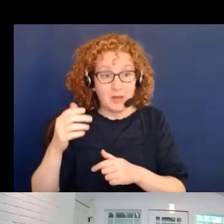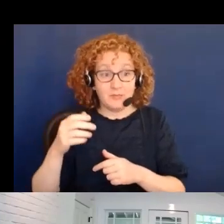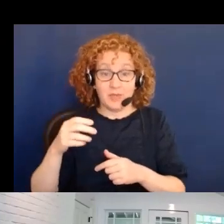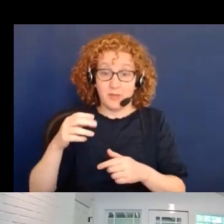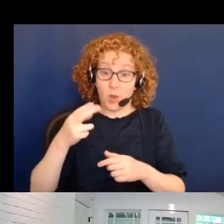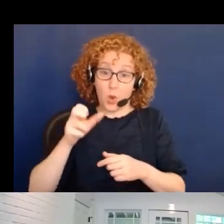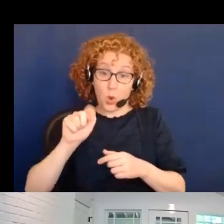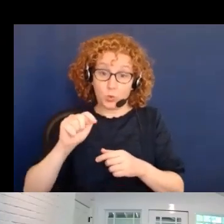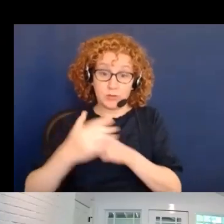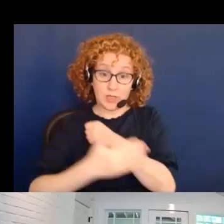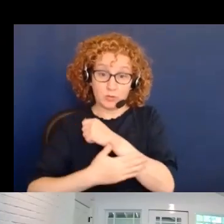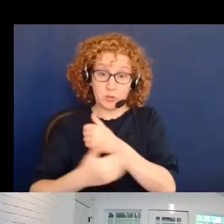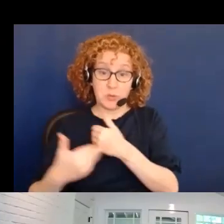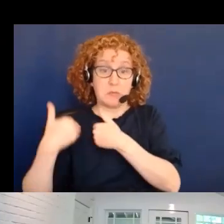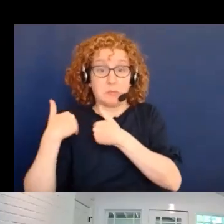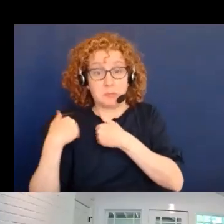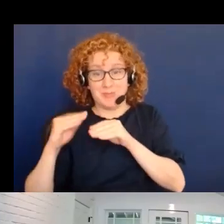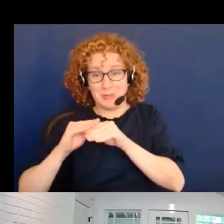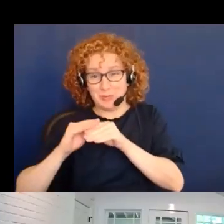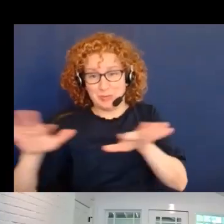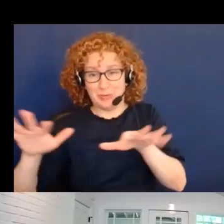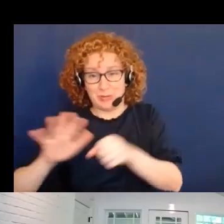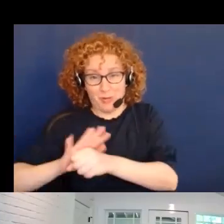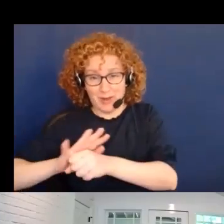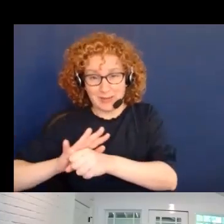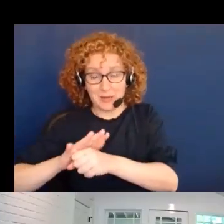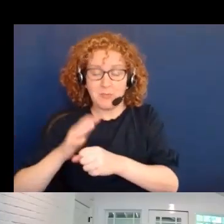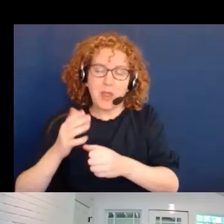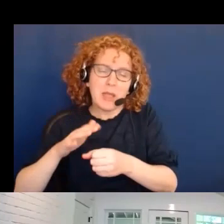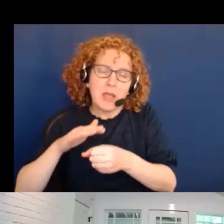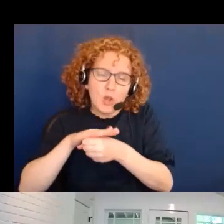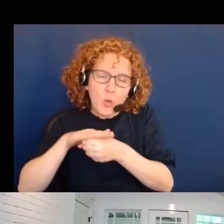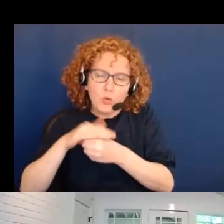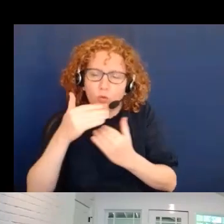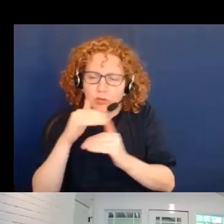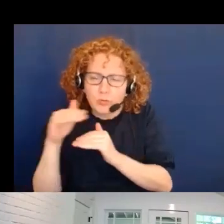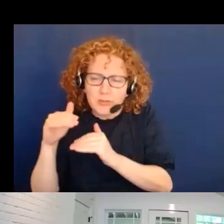there may be local restrictions including restrictions of movement. If the healthcare